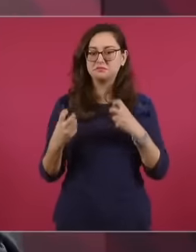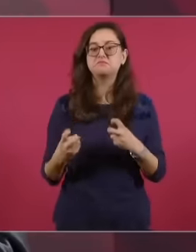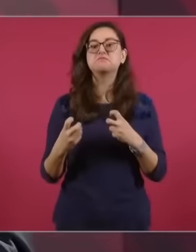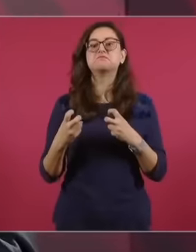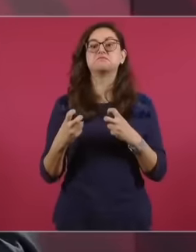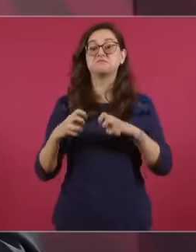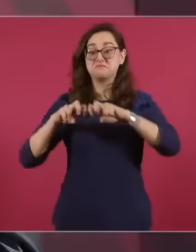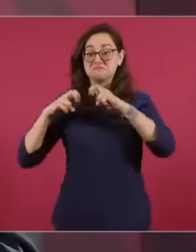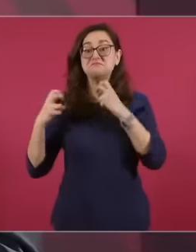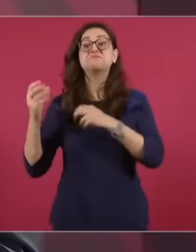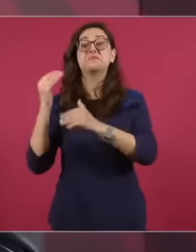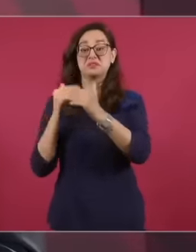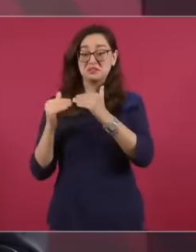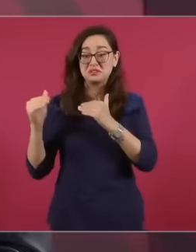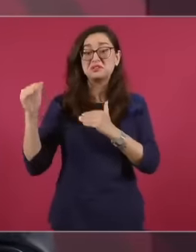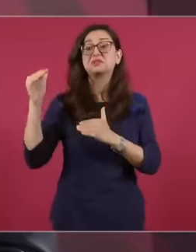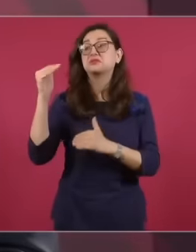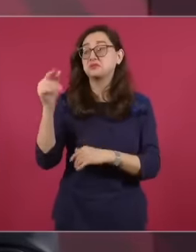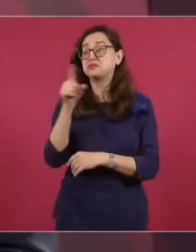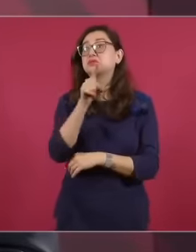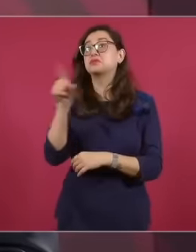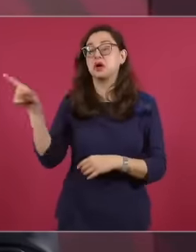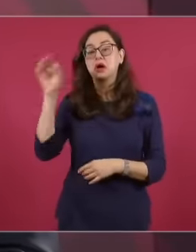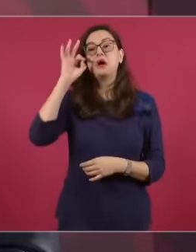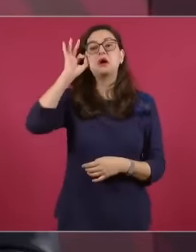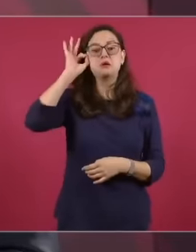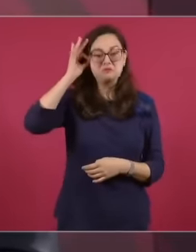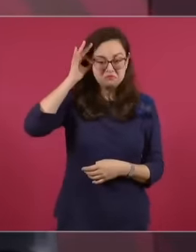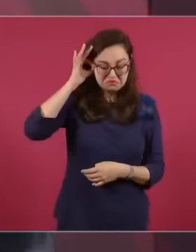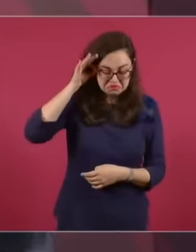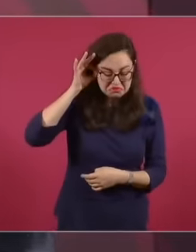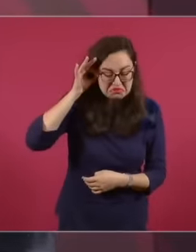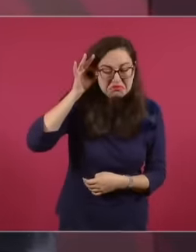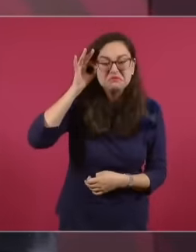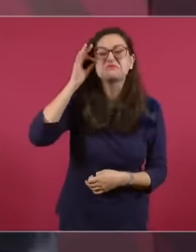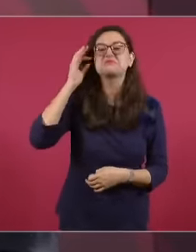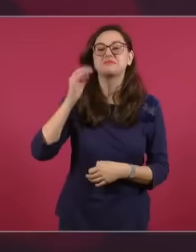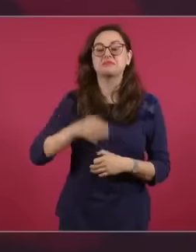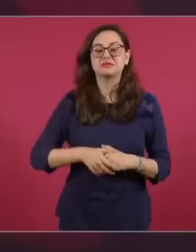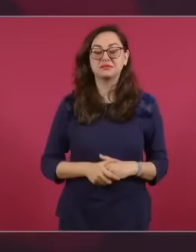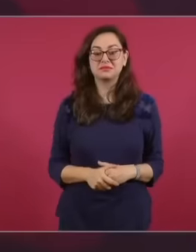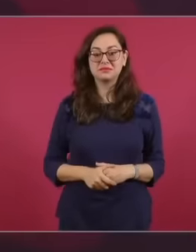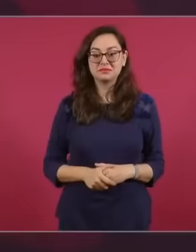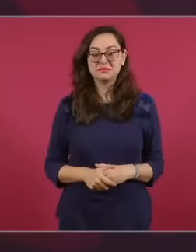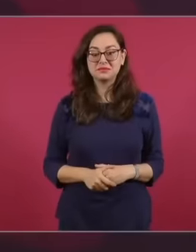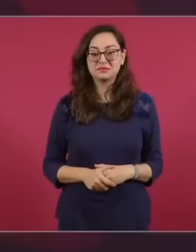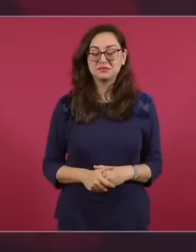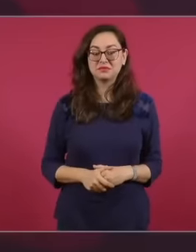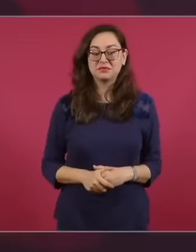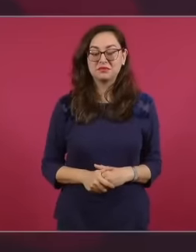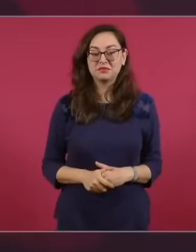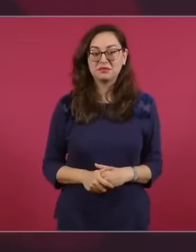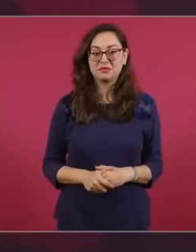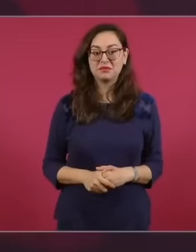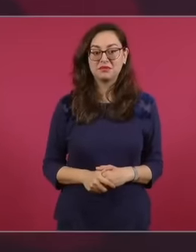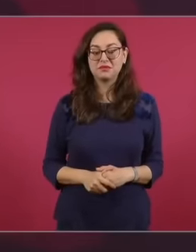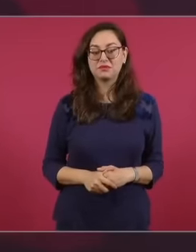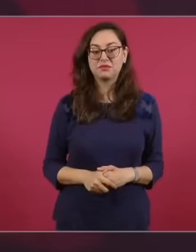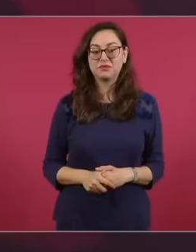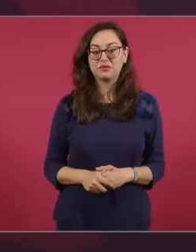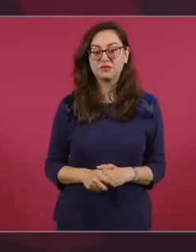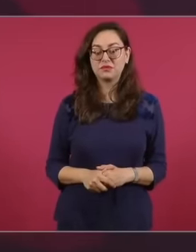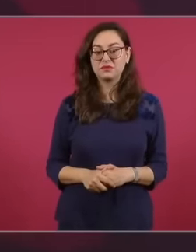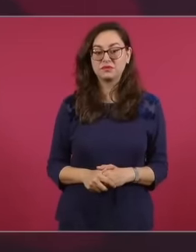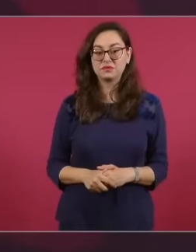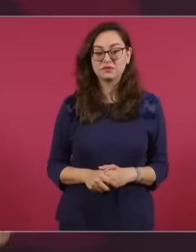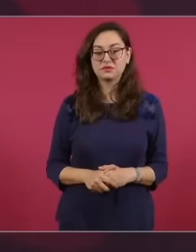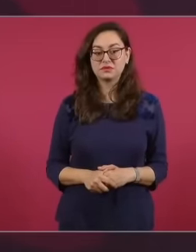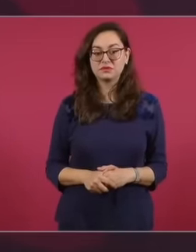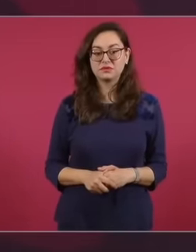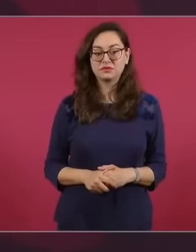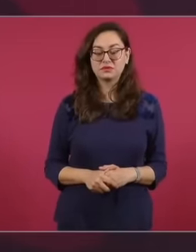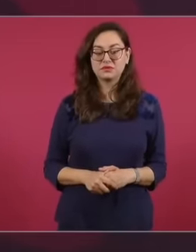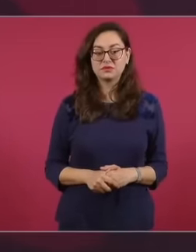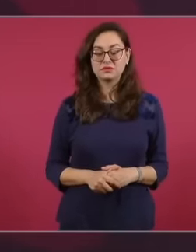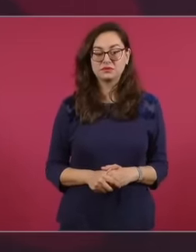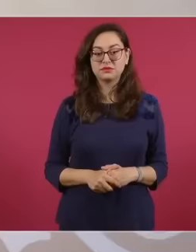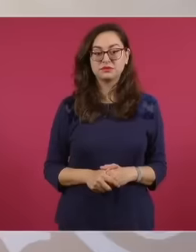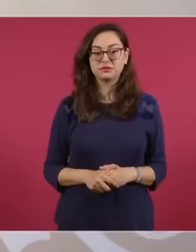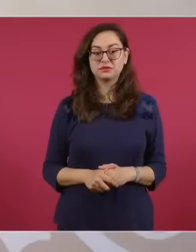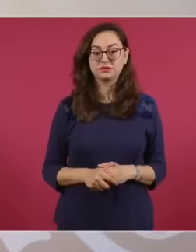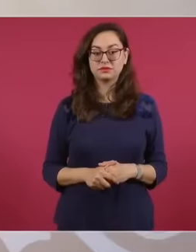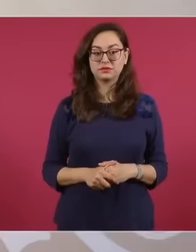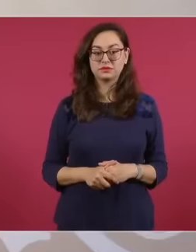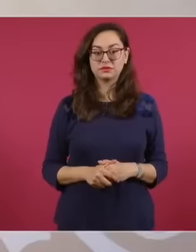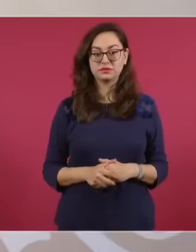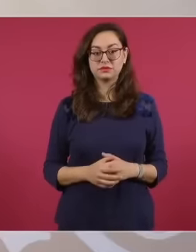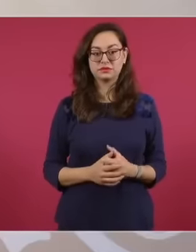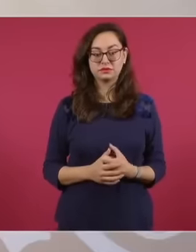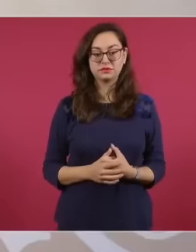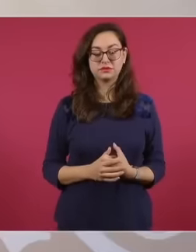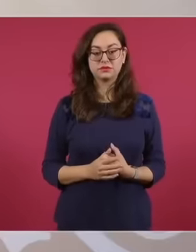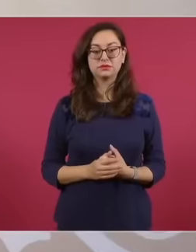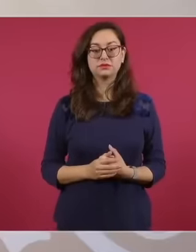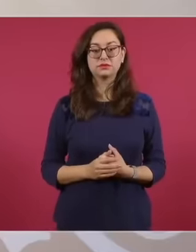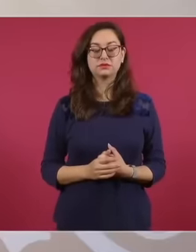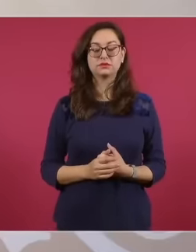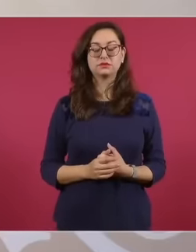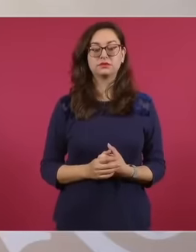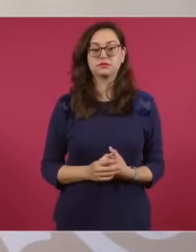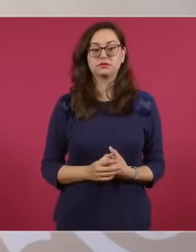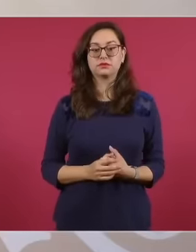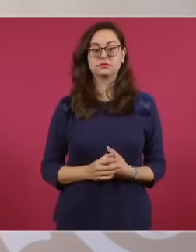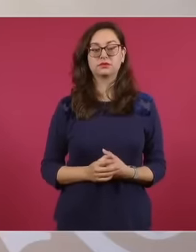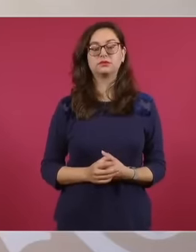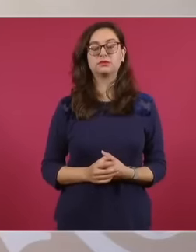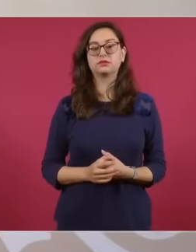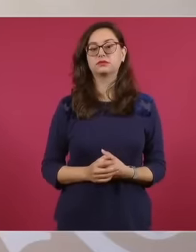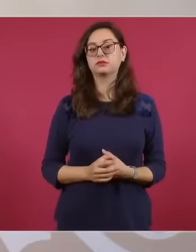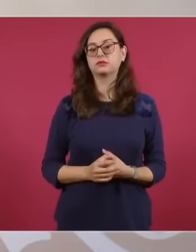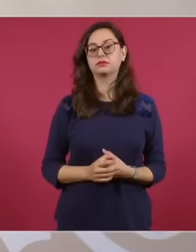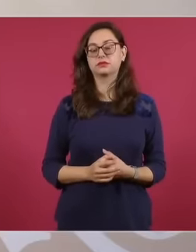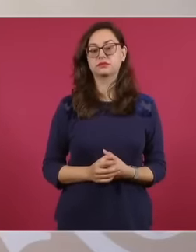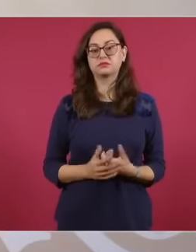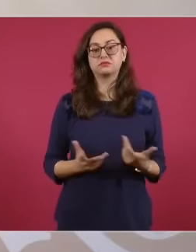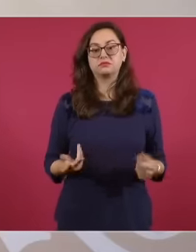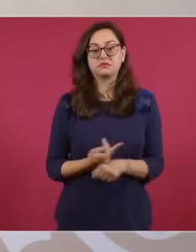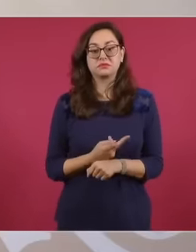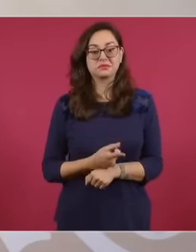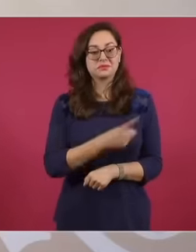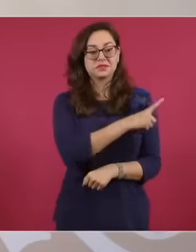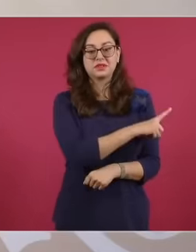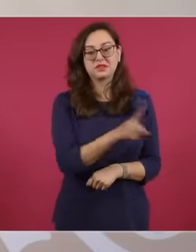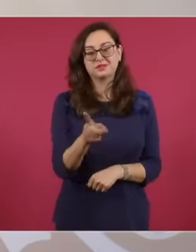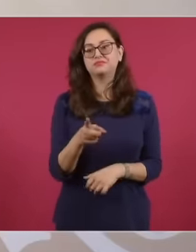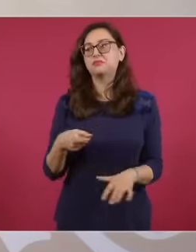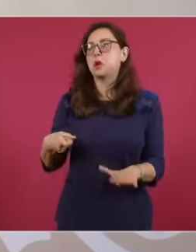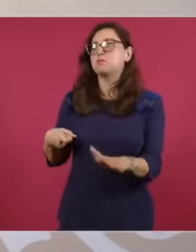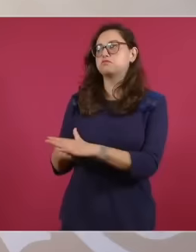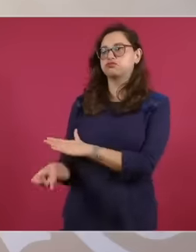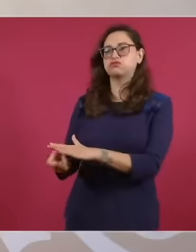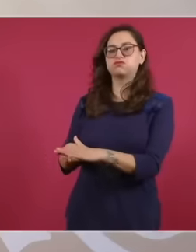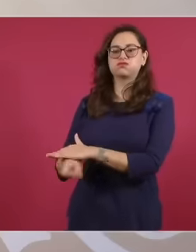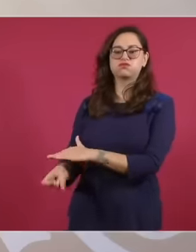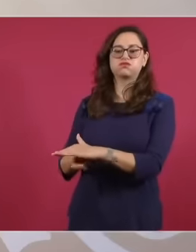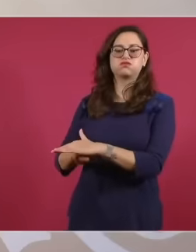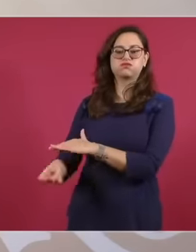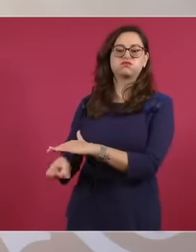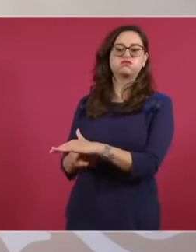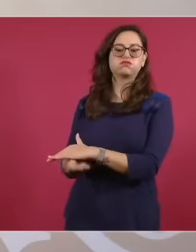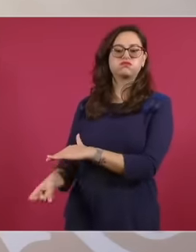ministers into their service. What happened is that many of them released money